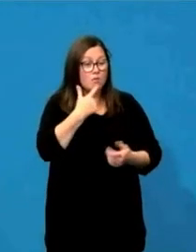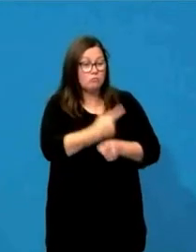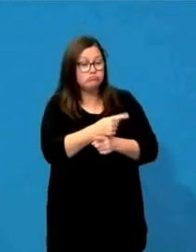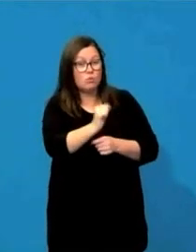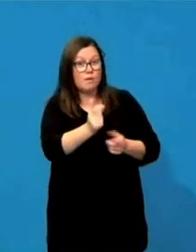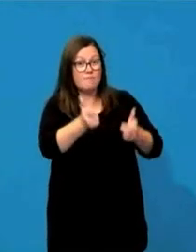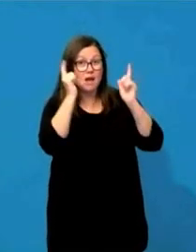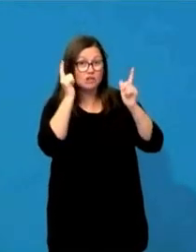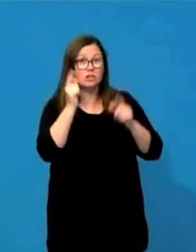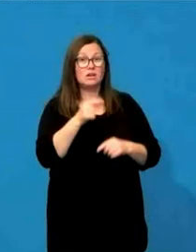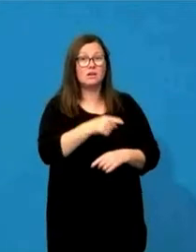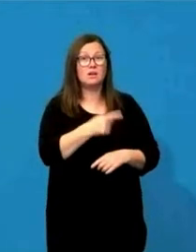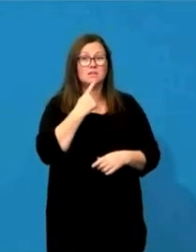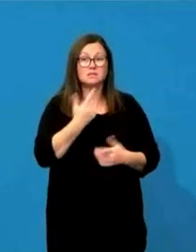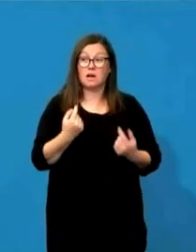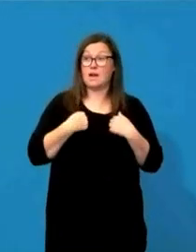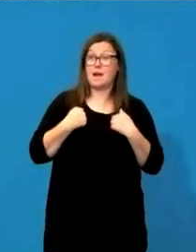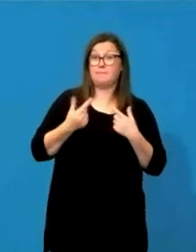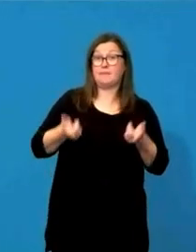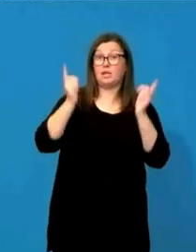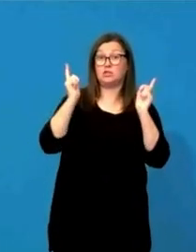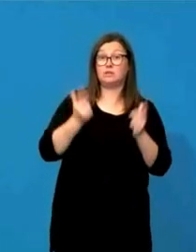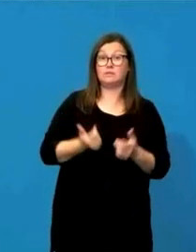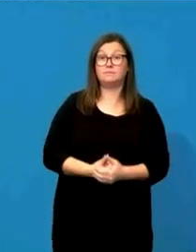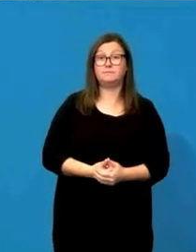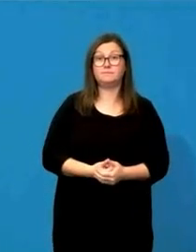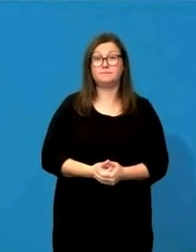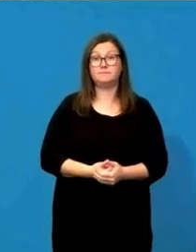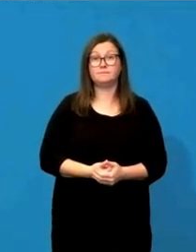manager." He didn't get anywhere that day.